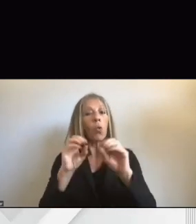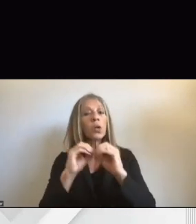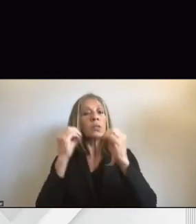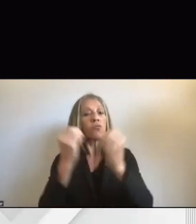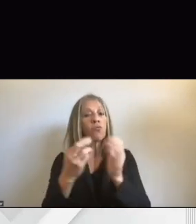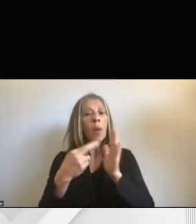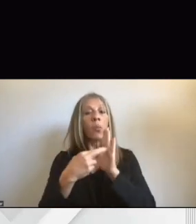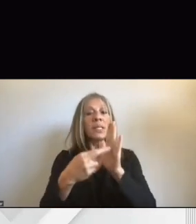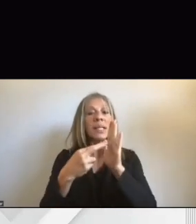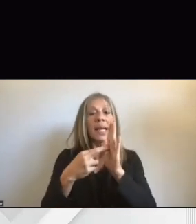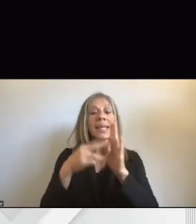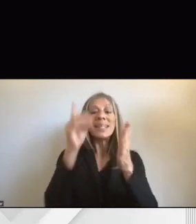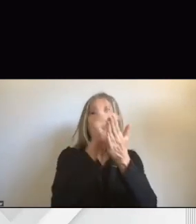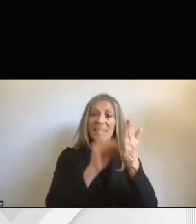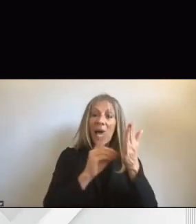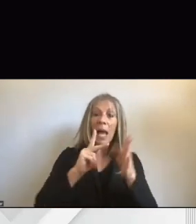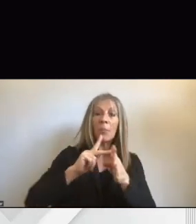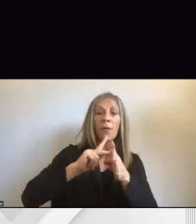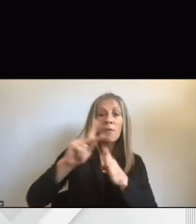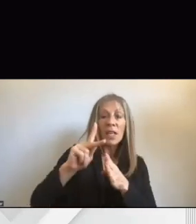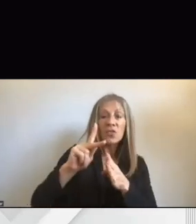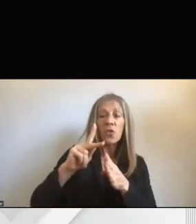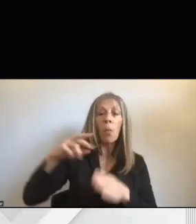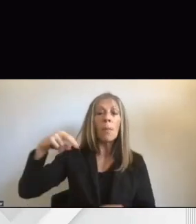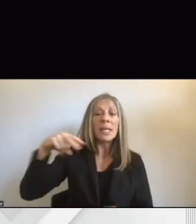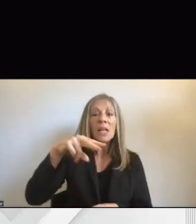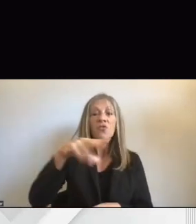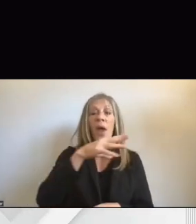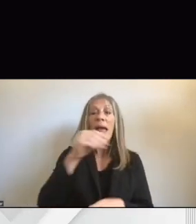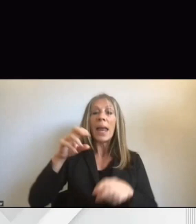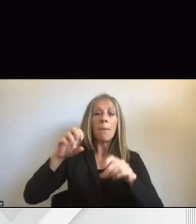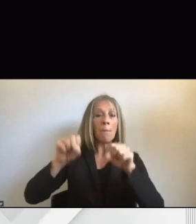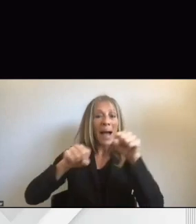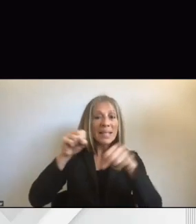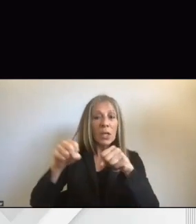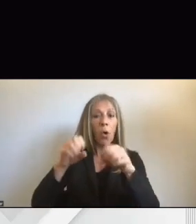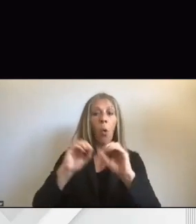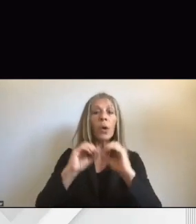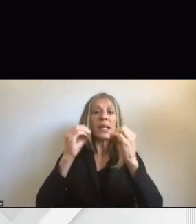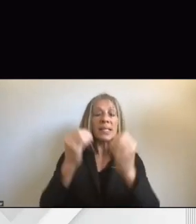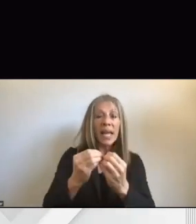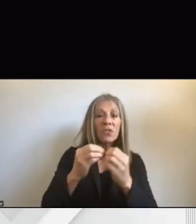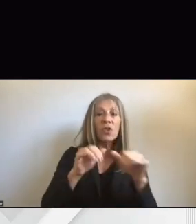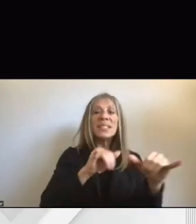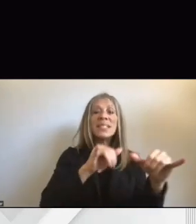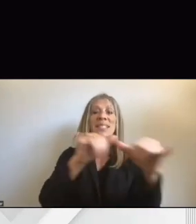representing design professionals, pedestrian and bicycle organizations, standard setting